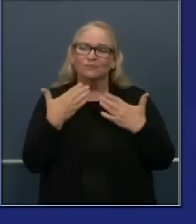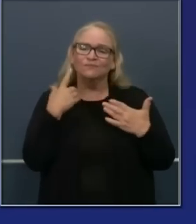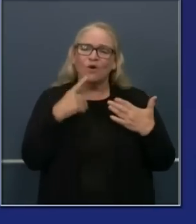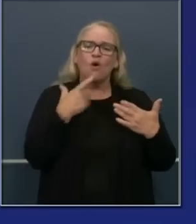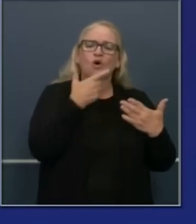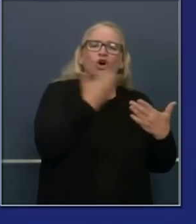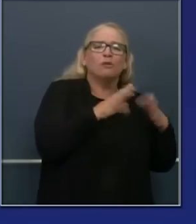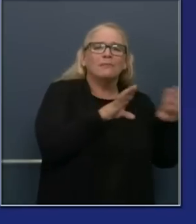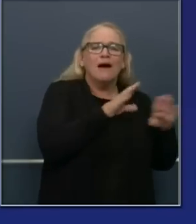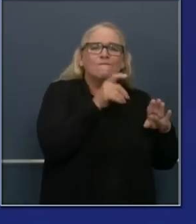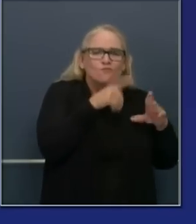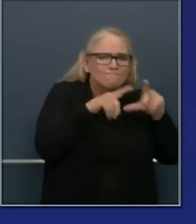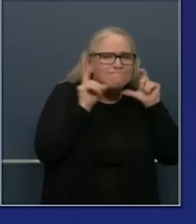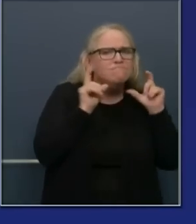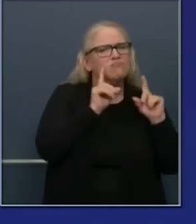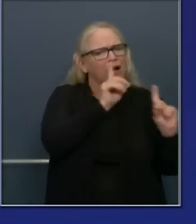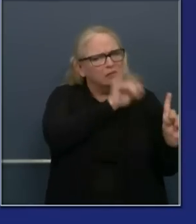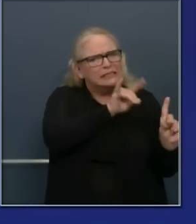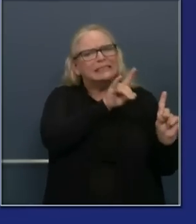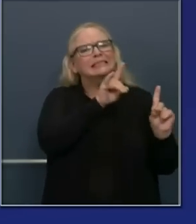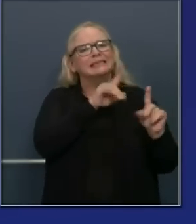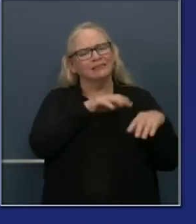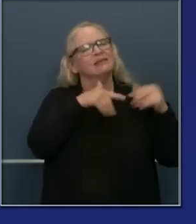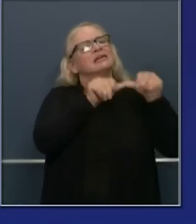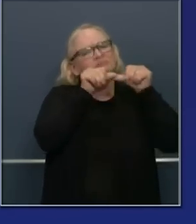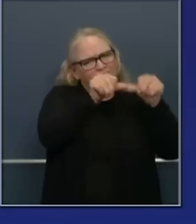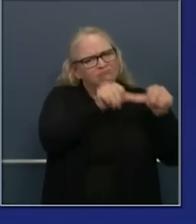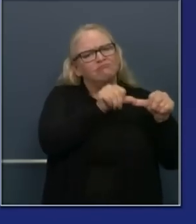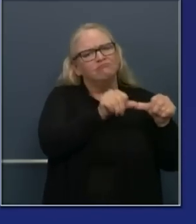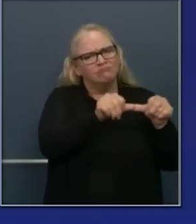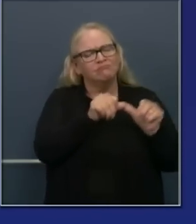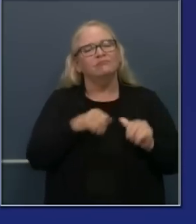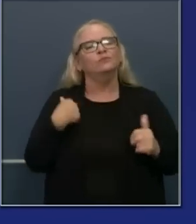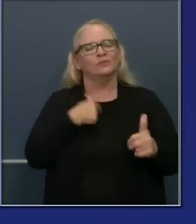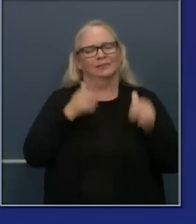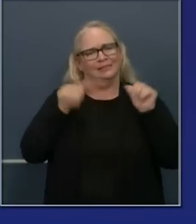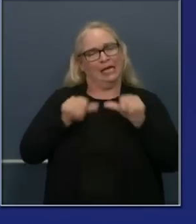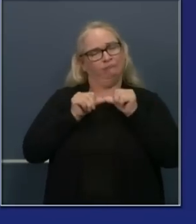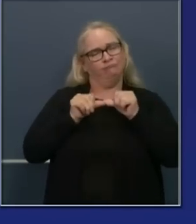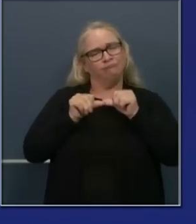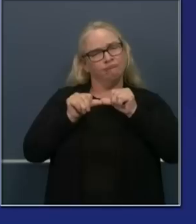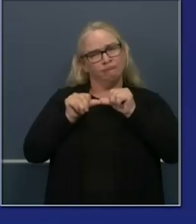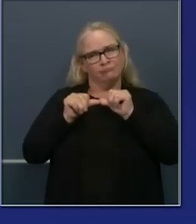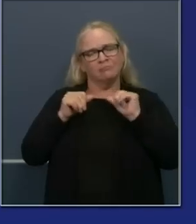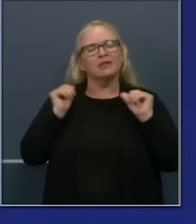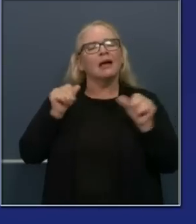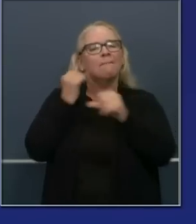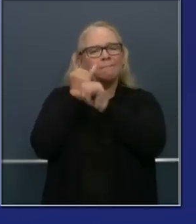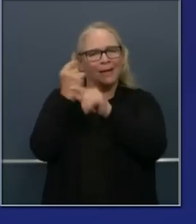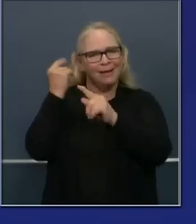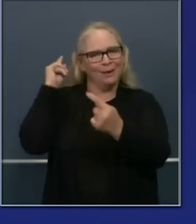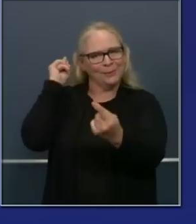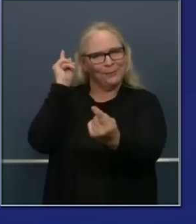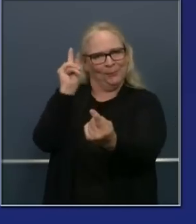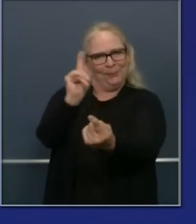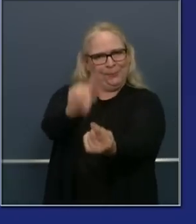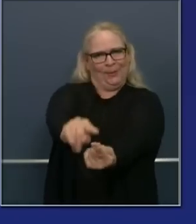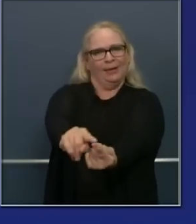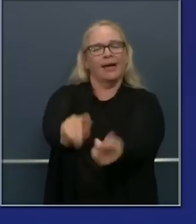WANT TO THANK ALL OF YOU THAT ARE DOING THAT FOR PRACTICING THE KIND OF BEHAVIOR THAT WILL